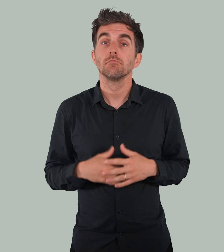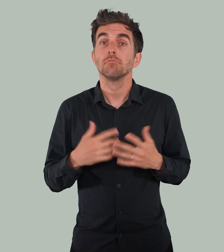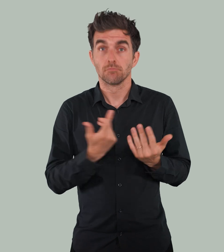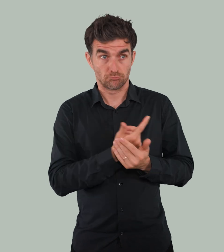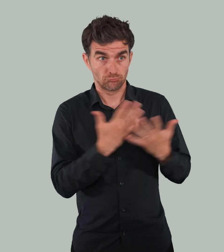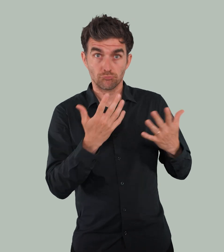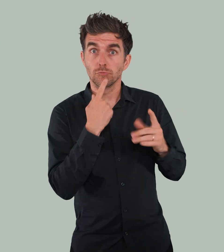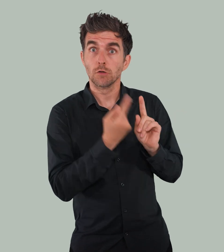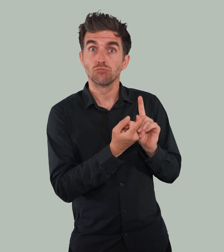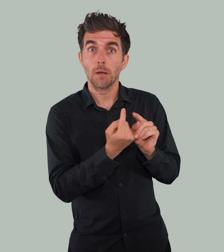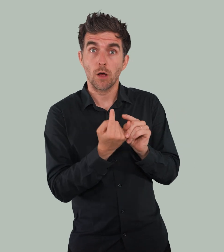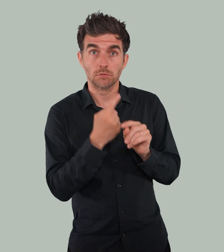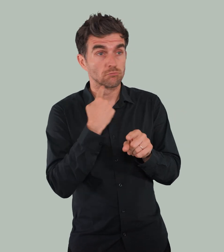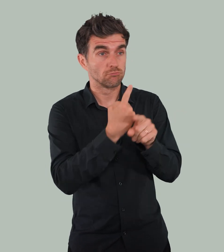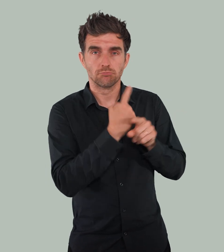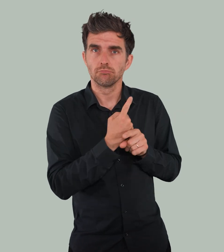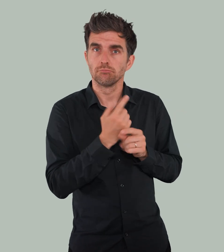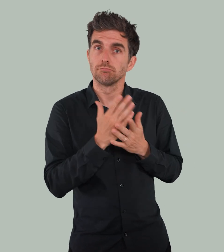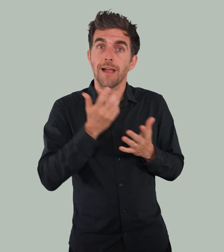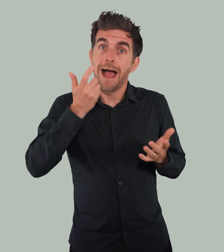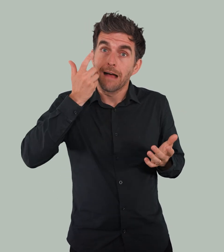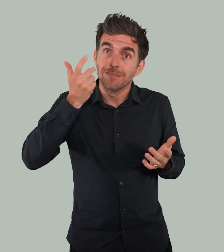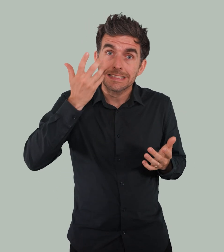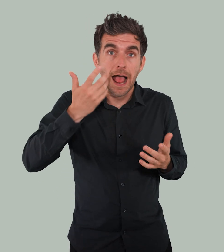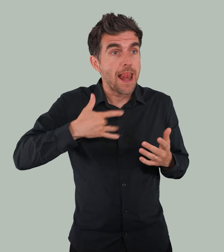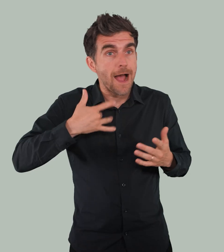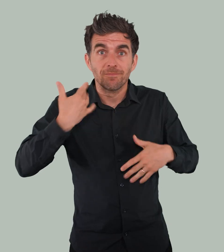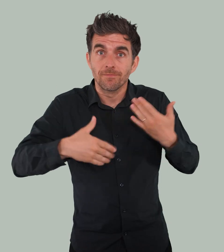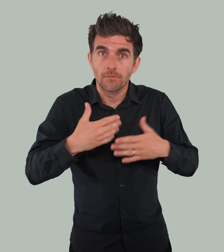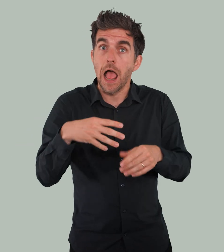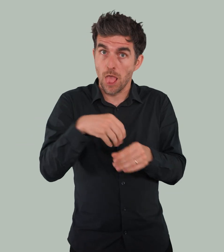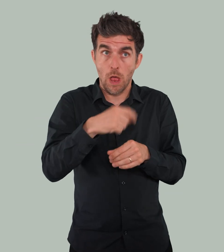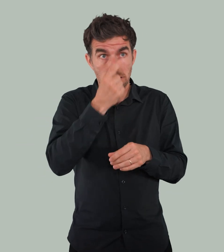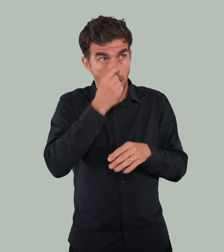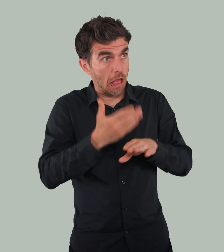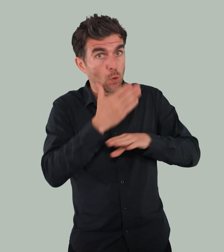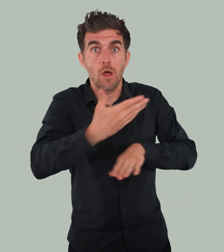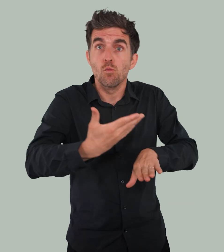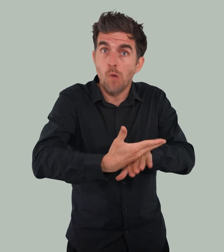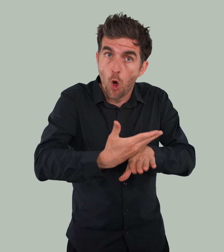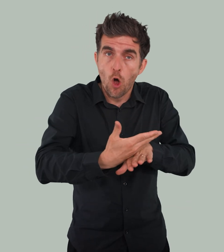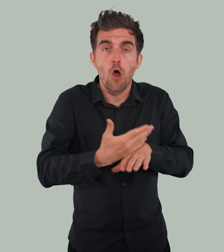19. A number of responses refer to participation in everyday life, including the ability to work,